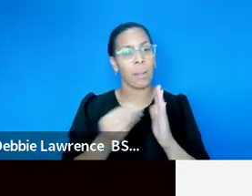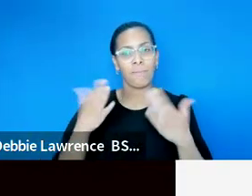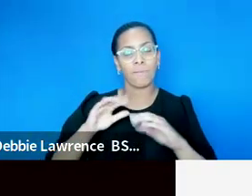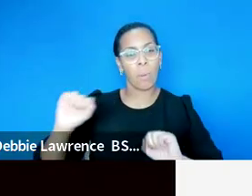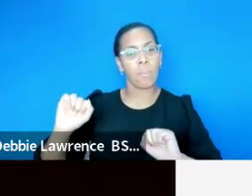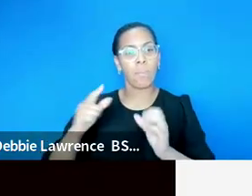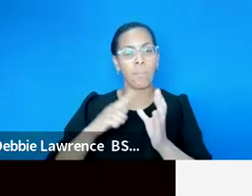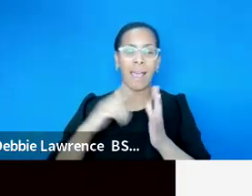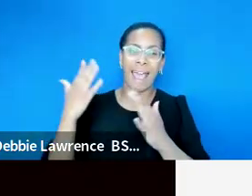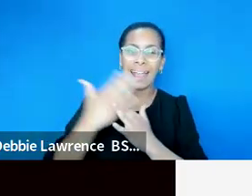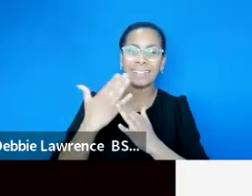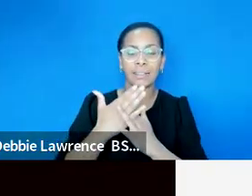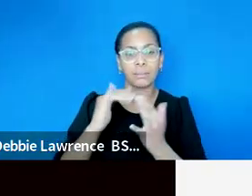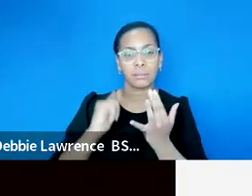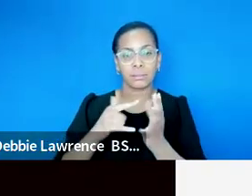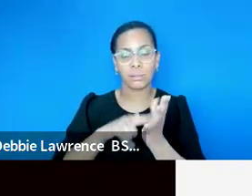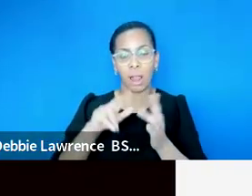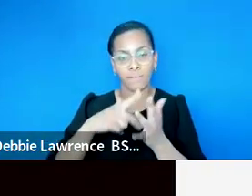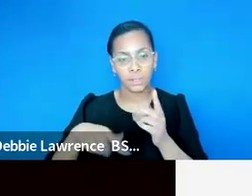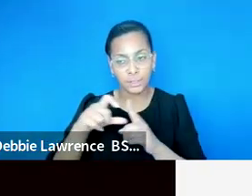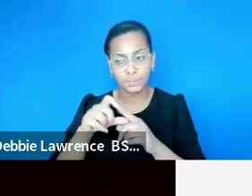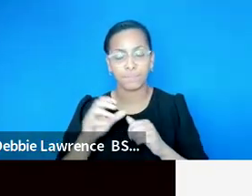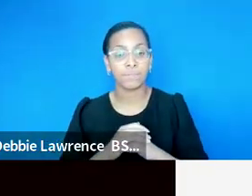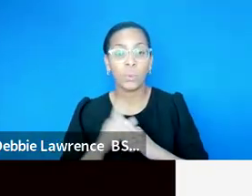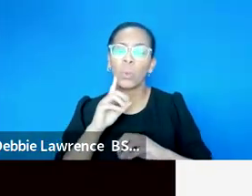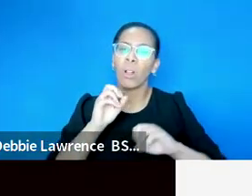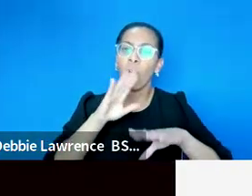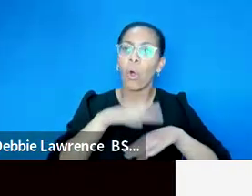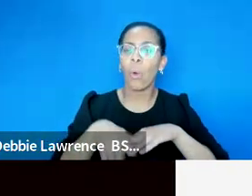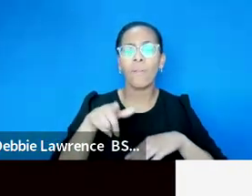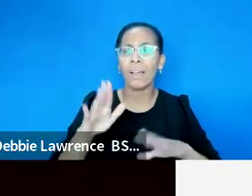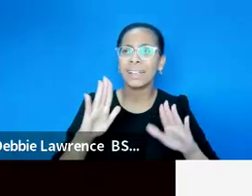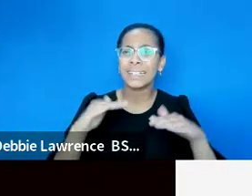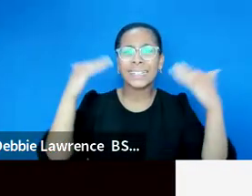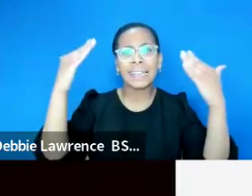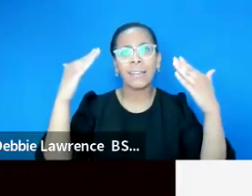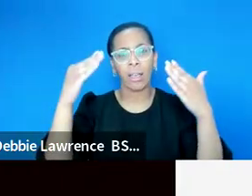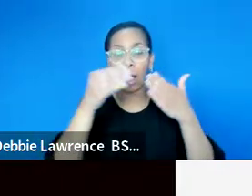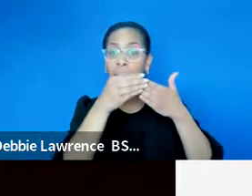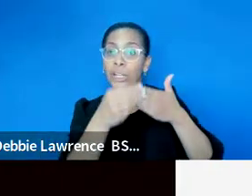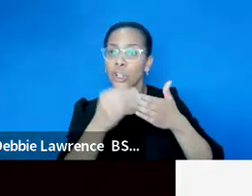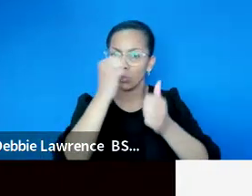We'll also be looking at senior leadership structures in UK higher education and, finally,